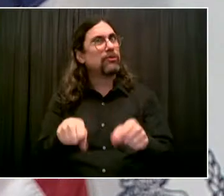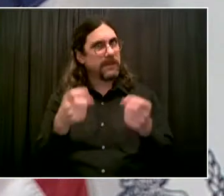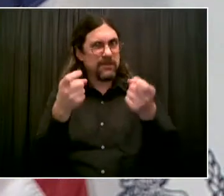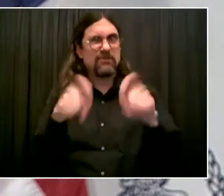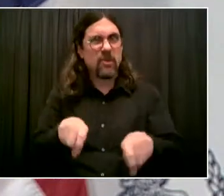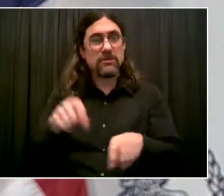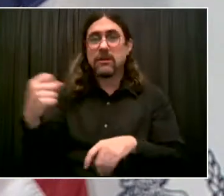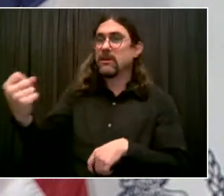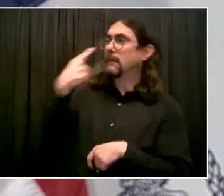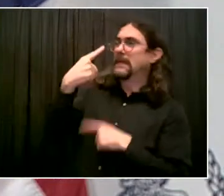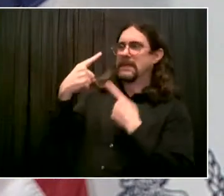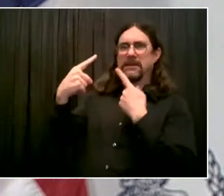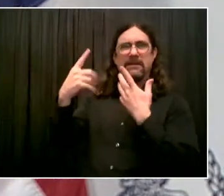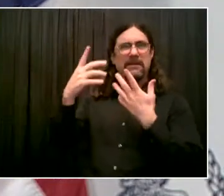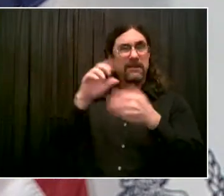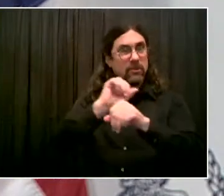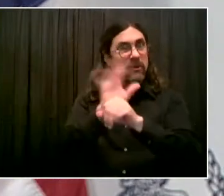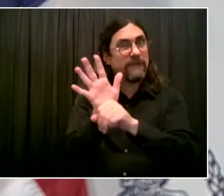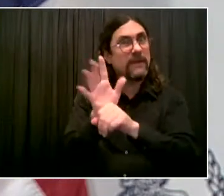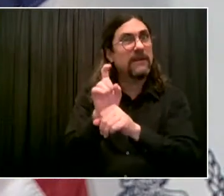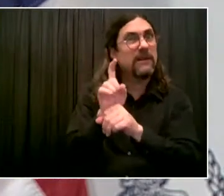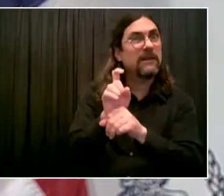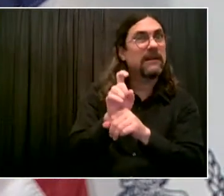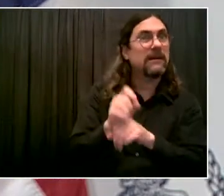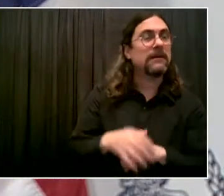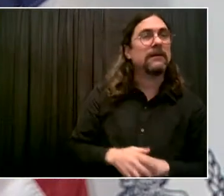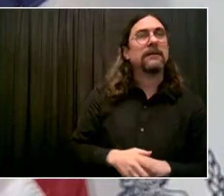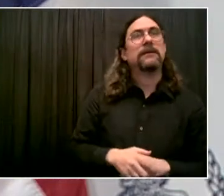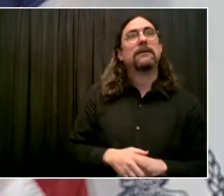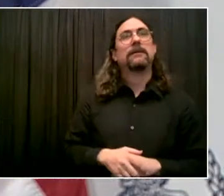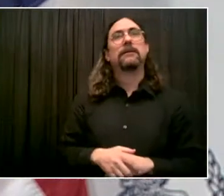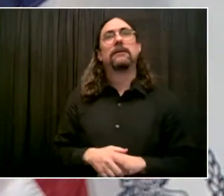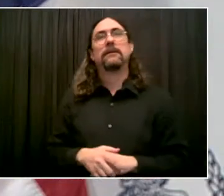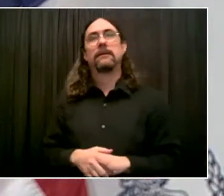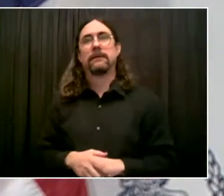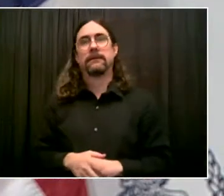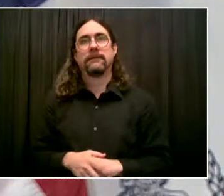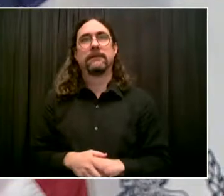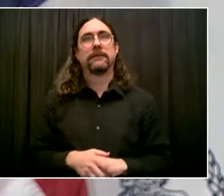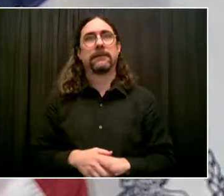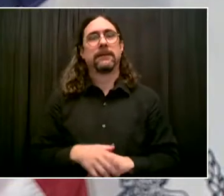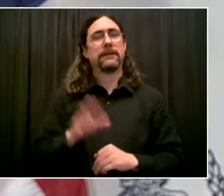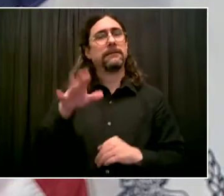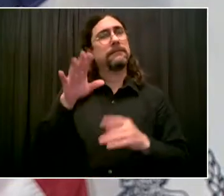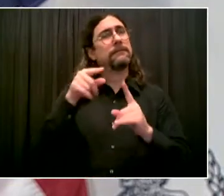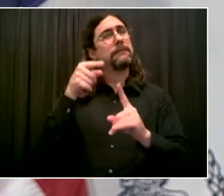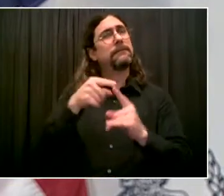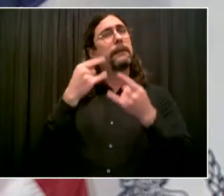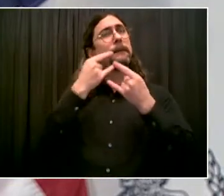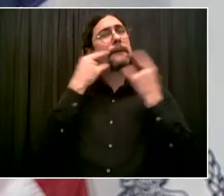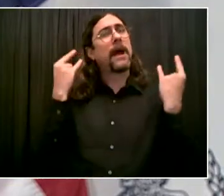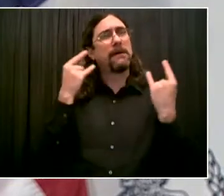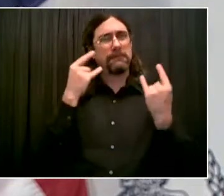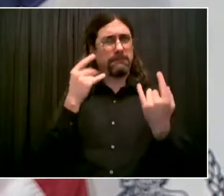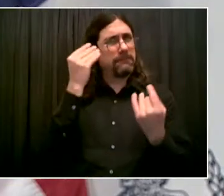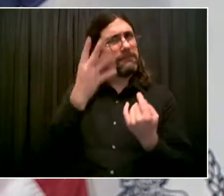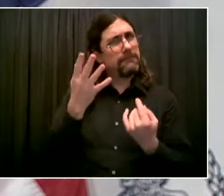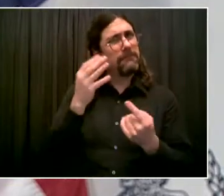PERSON.